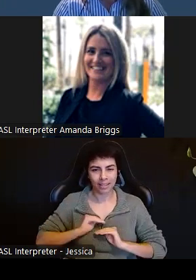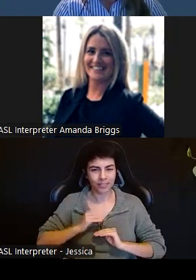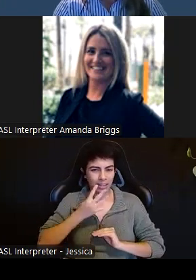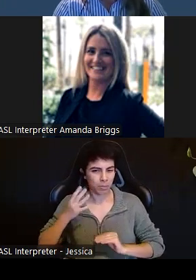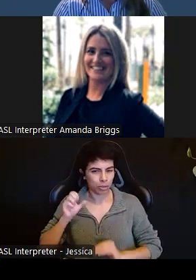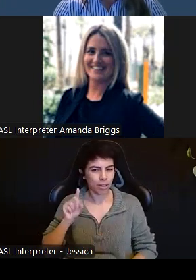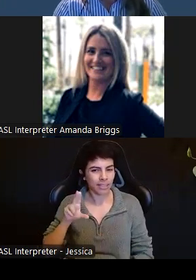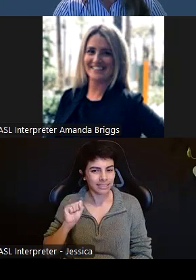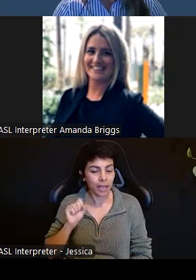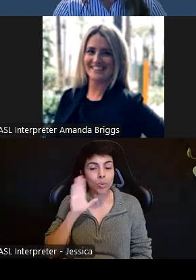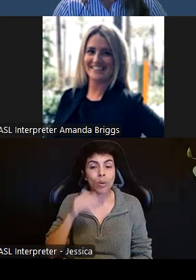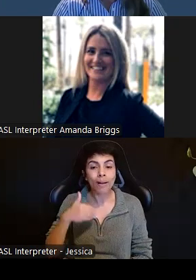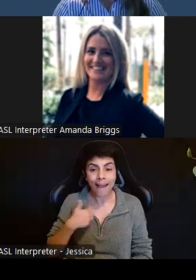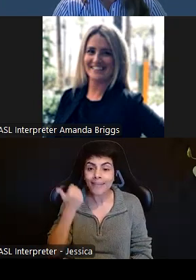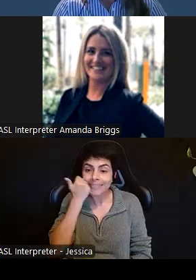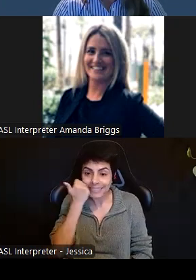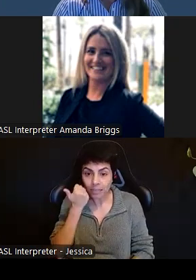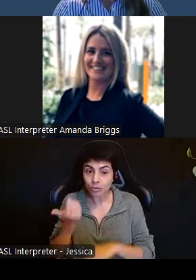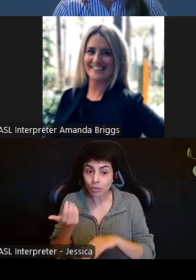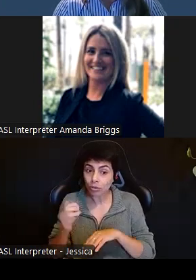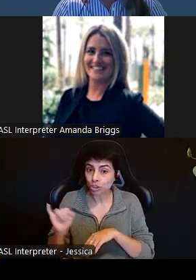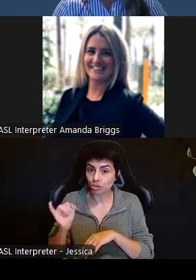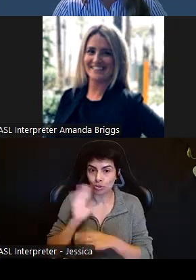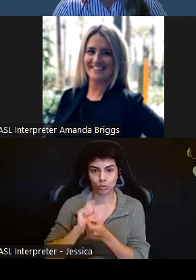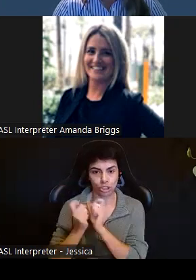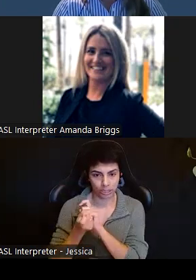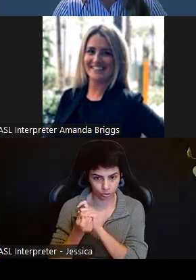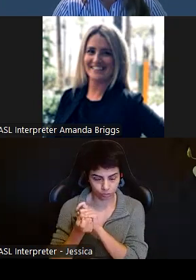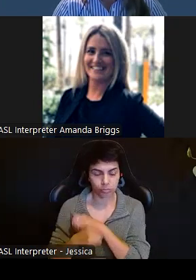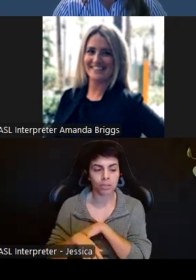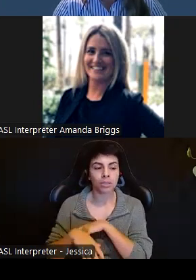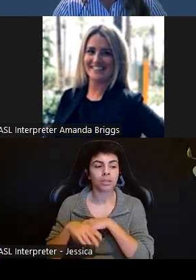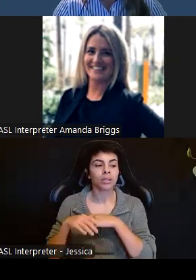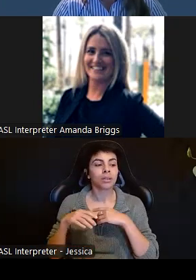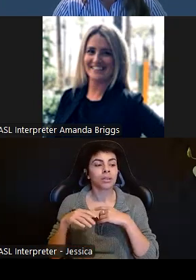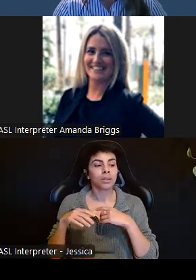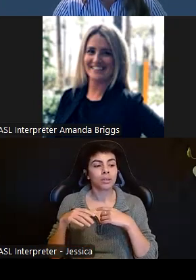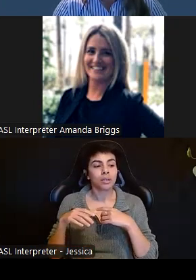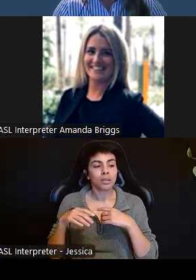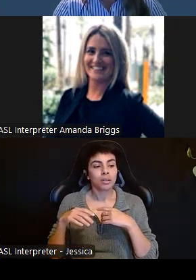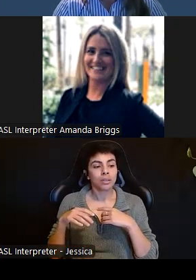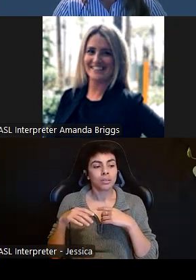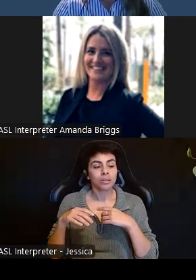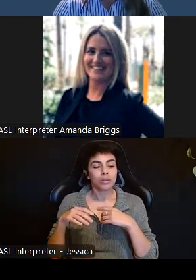There will be dental coverage changes for those who are considered